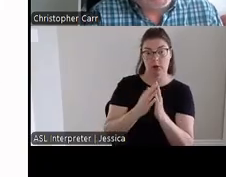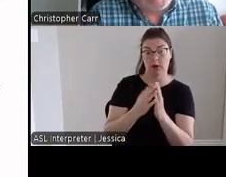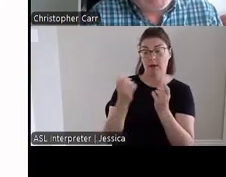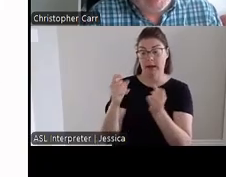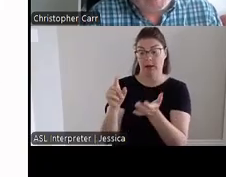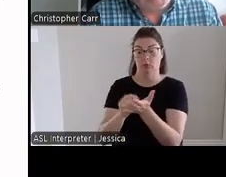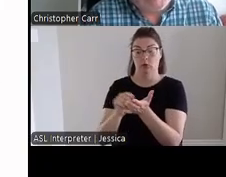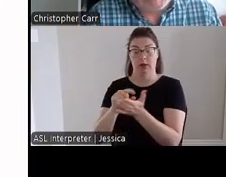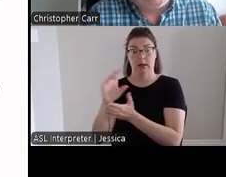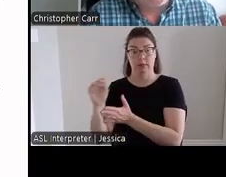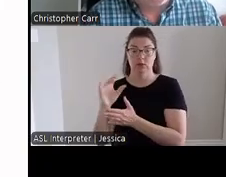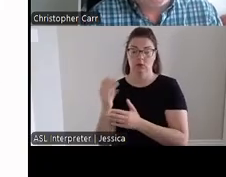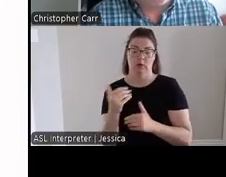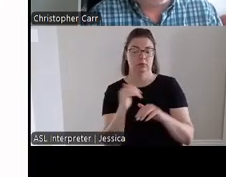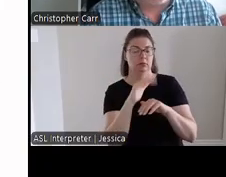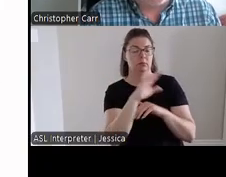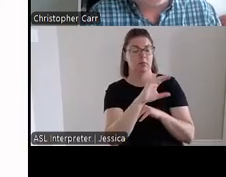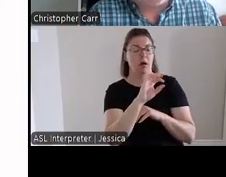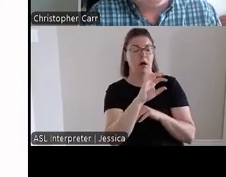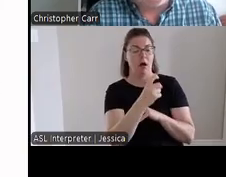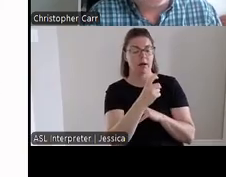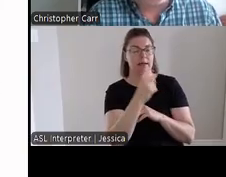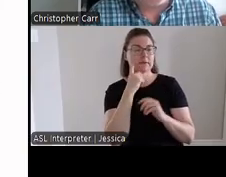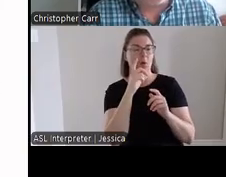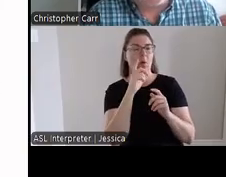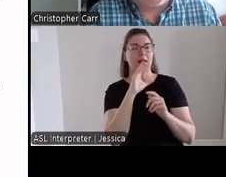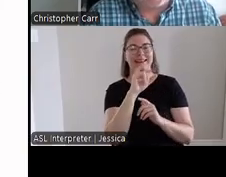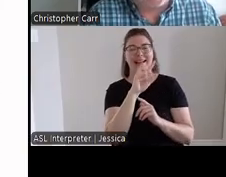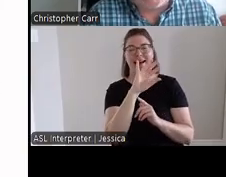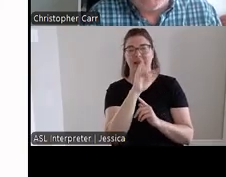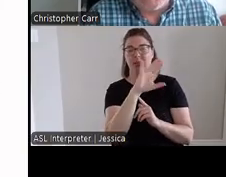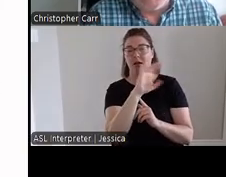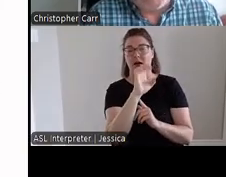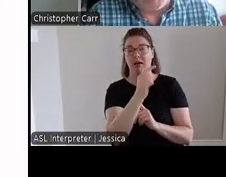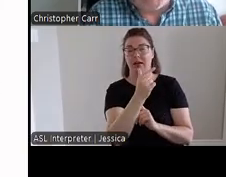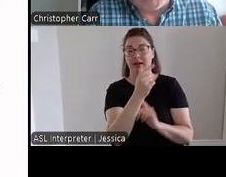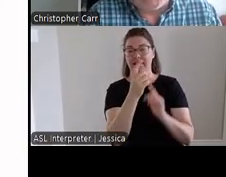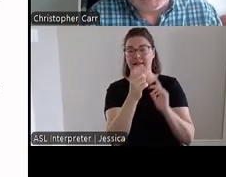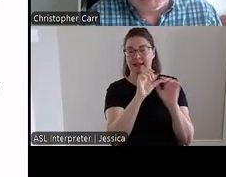also submit ONIX metadata to cataloging agencies such as national libraries and OCLC.